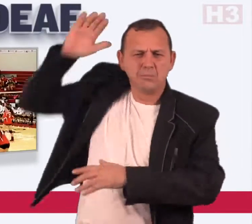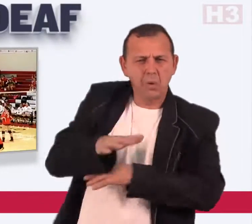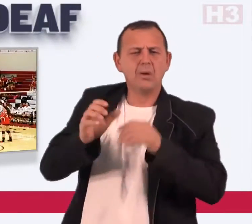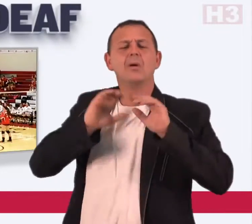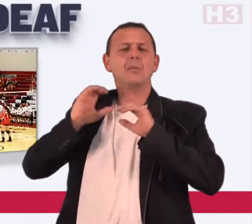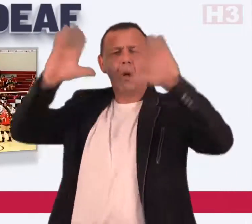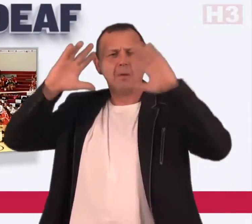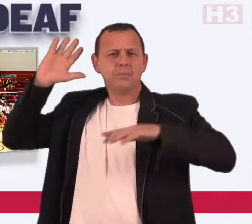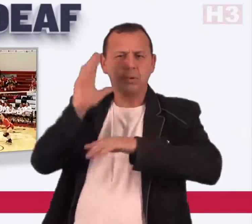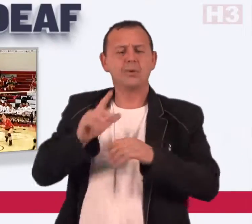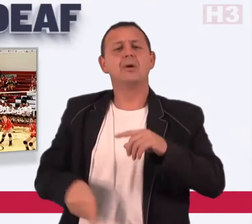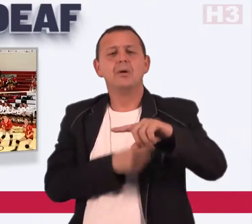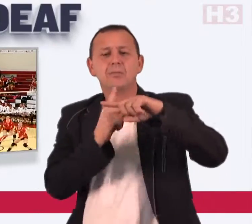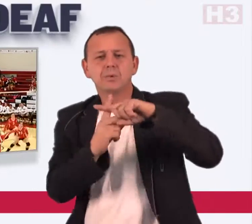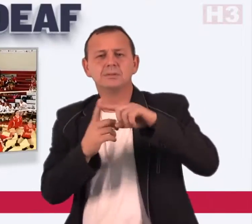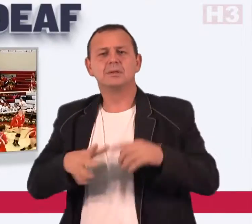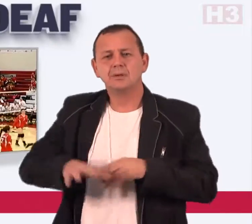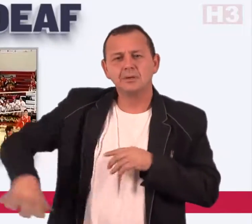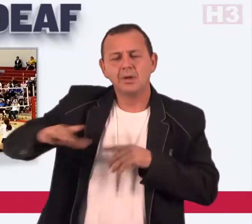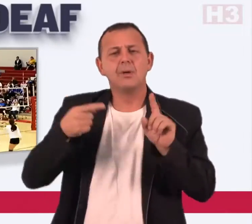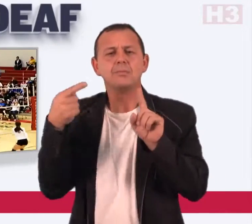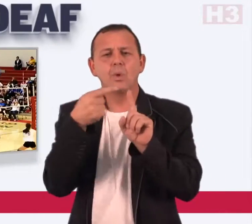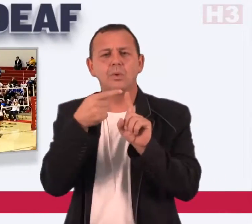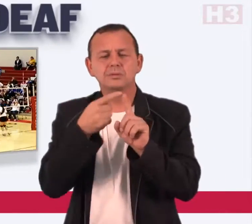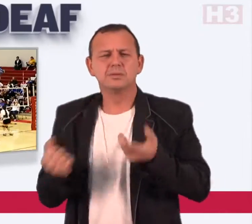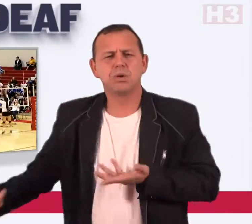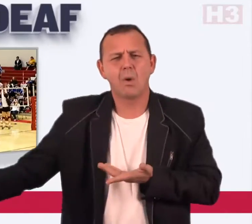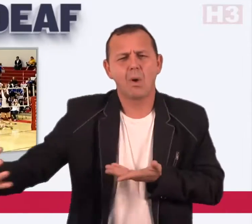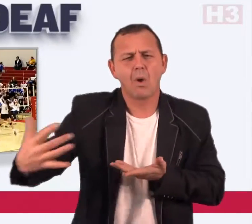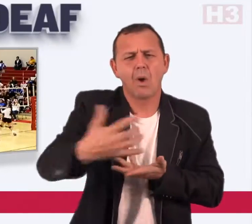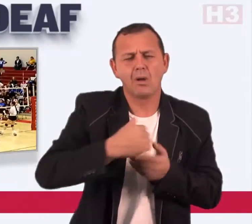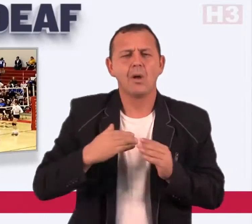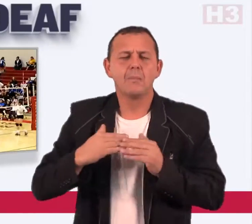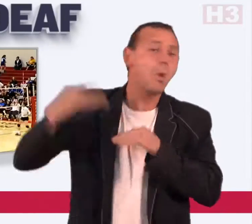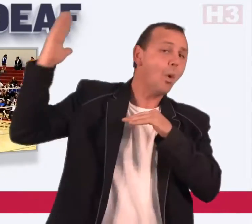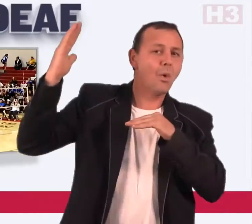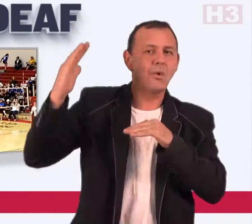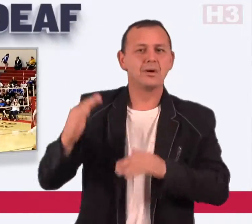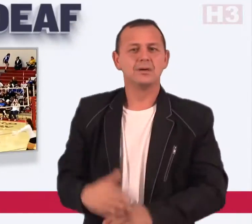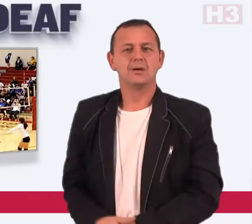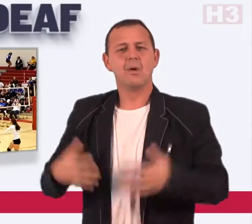points in her entire conference.